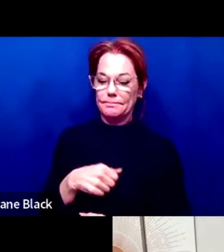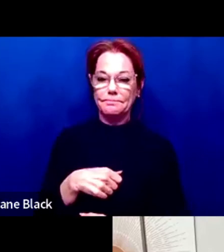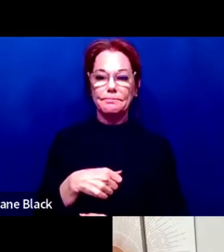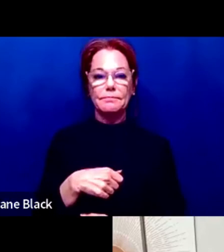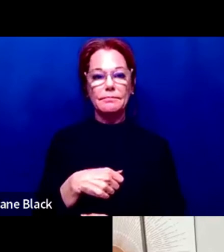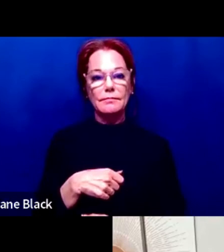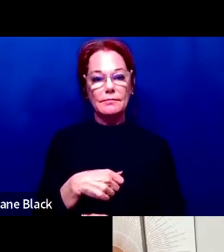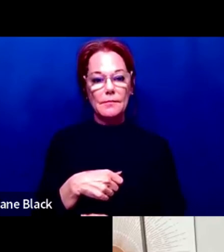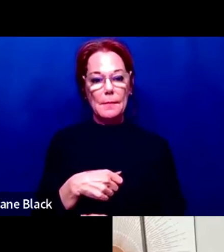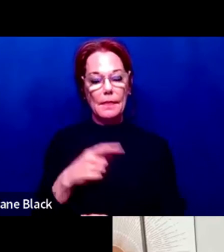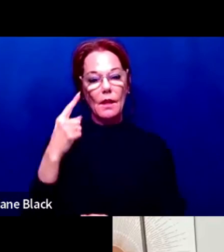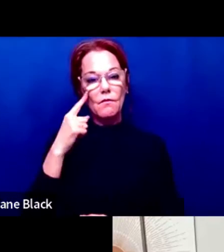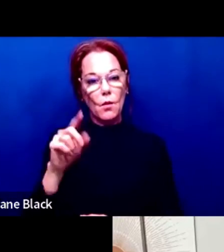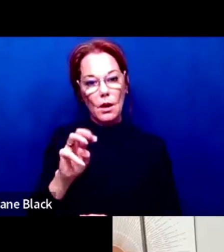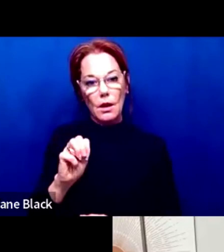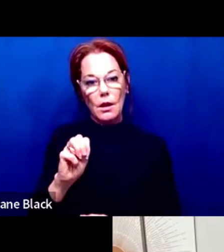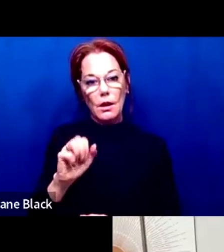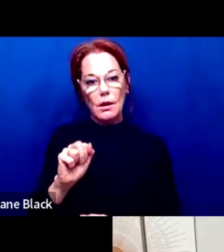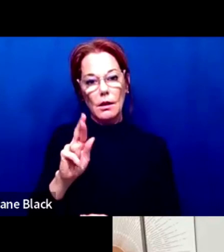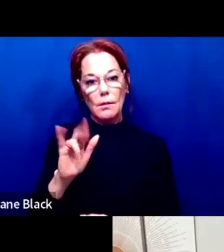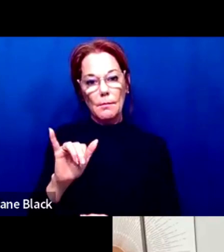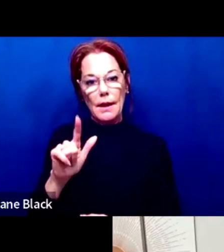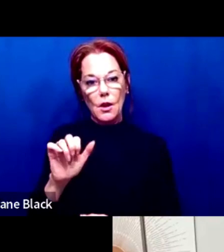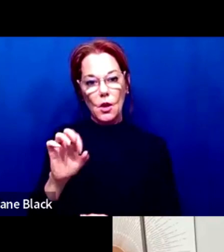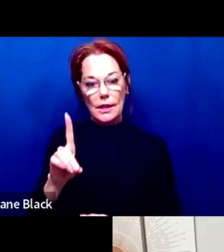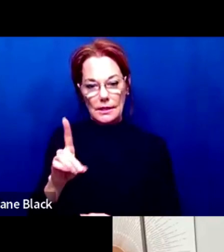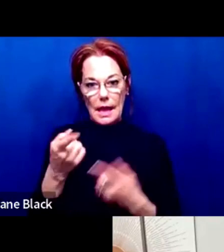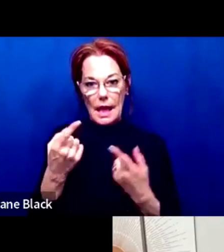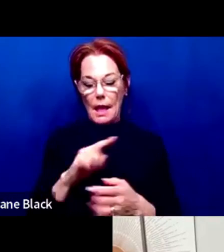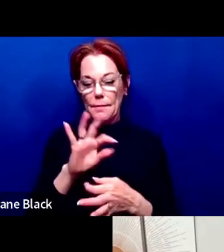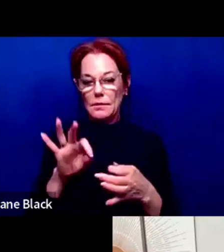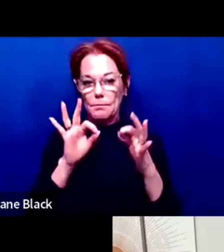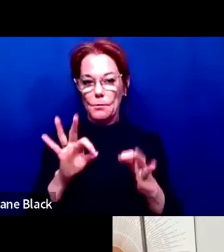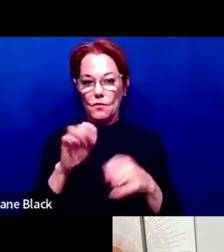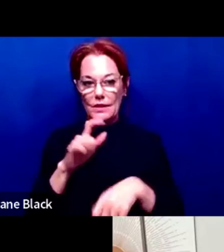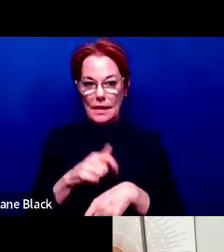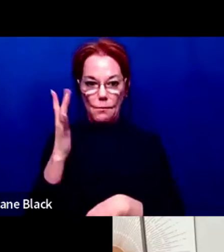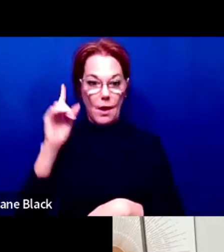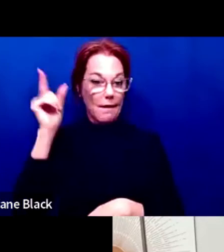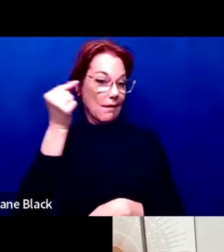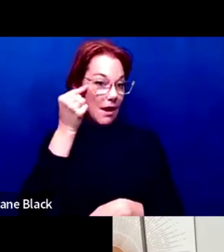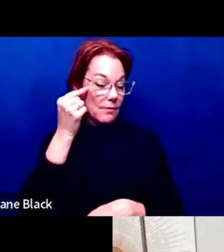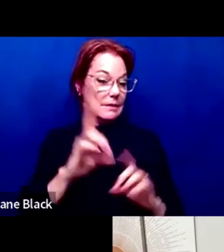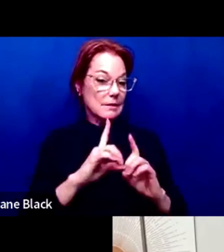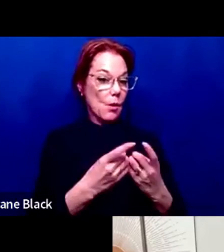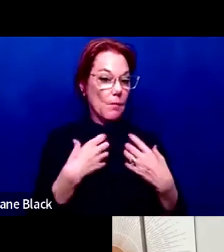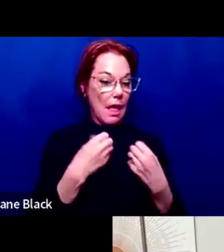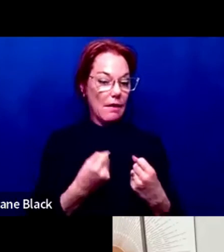for for Maryland, I guess this really came at a perfect time, because our governor and our Department of Health had just launched this major effort to